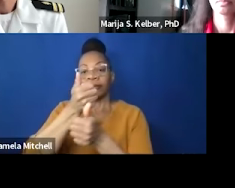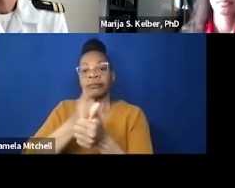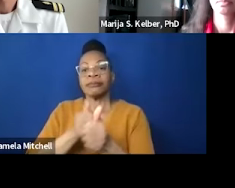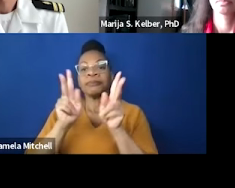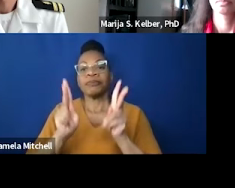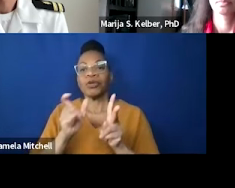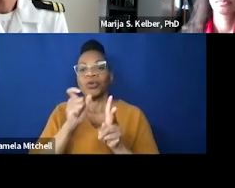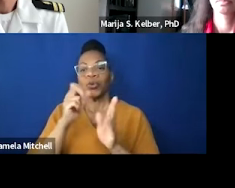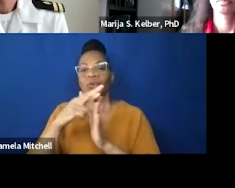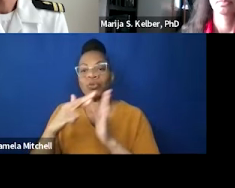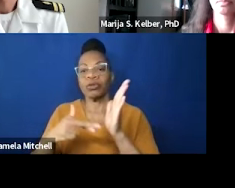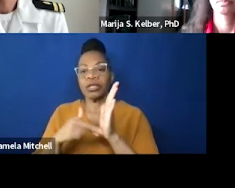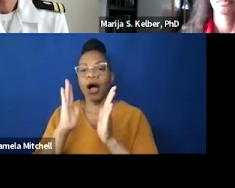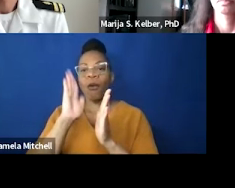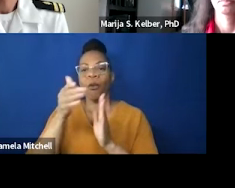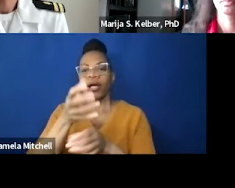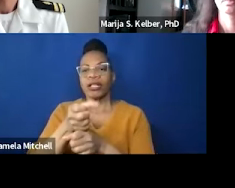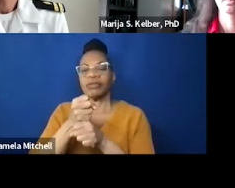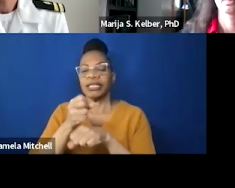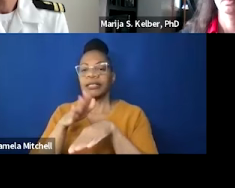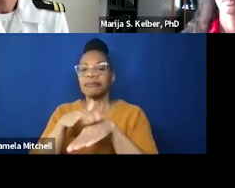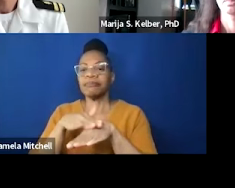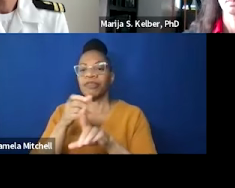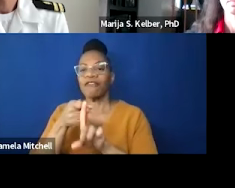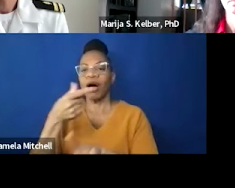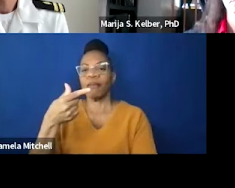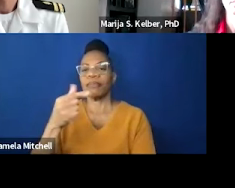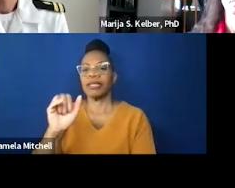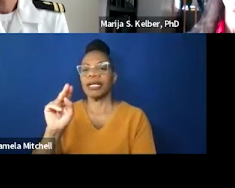will receive notification from the GAINS Center when the video is available